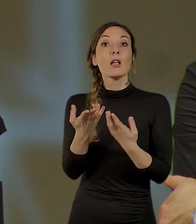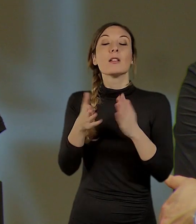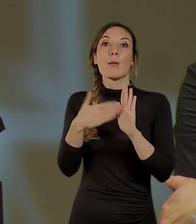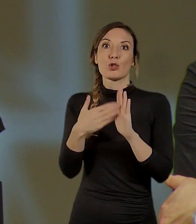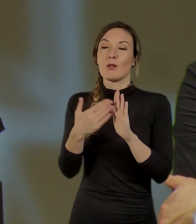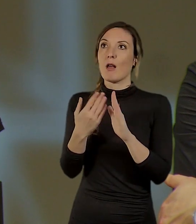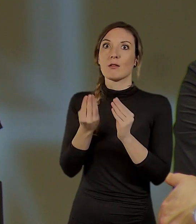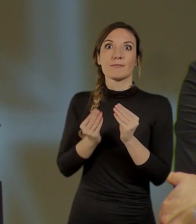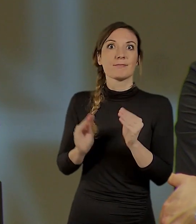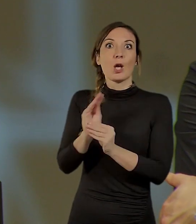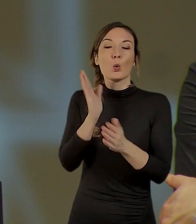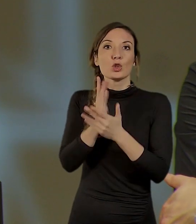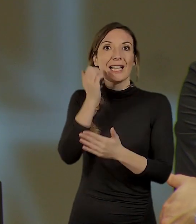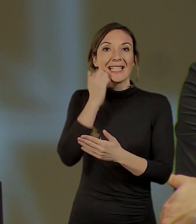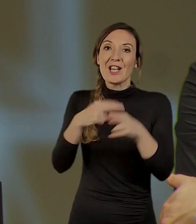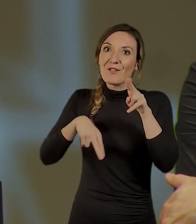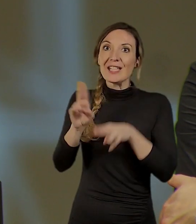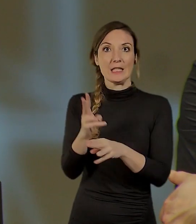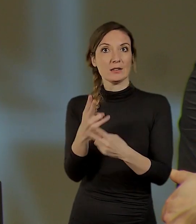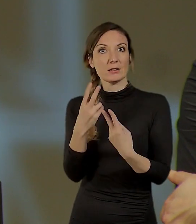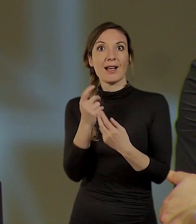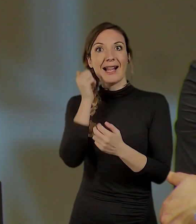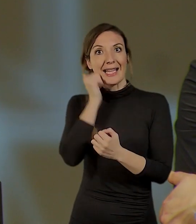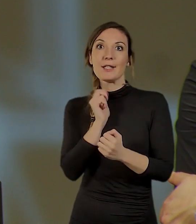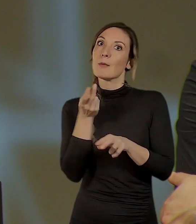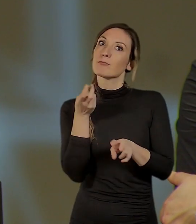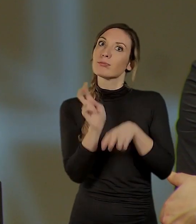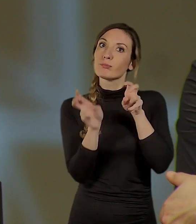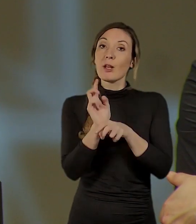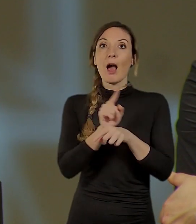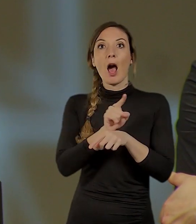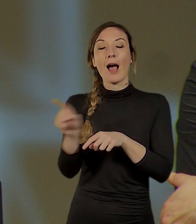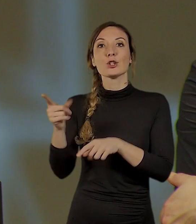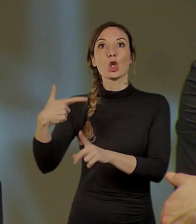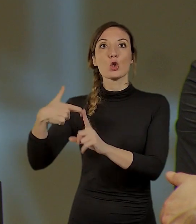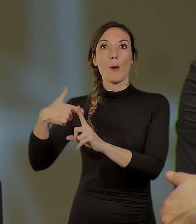to reduce these public places. We are actually starting from that.